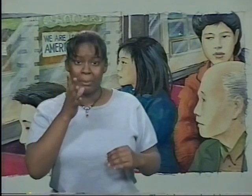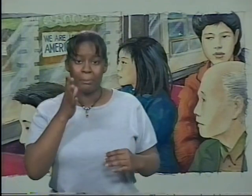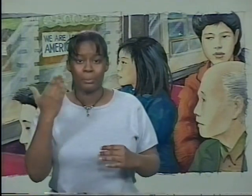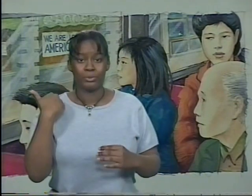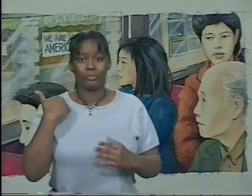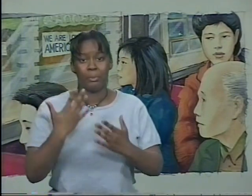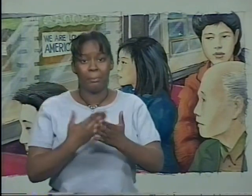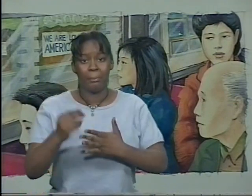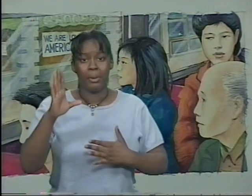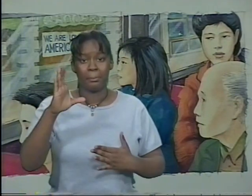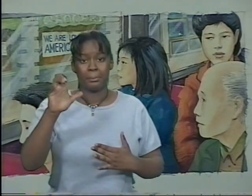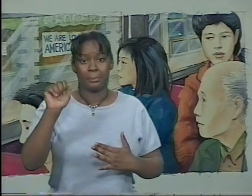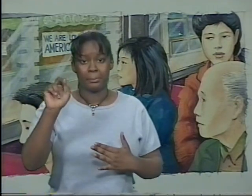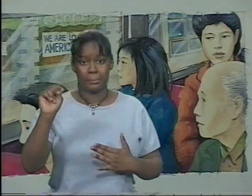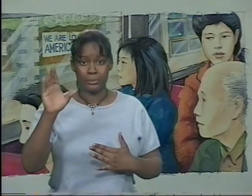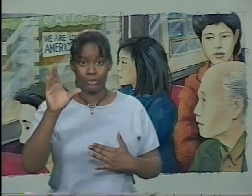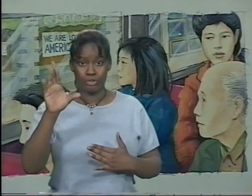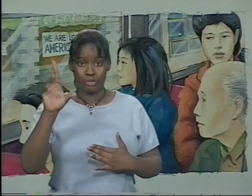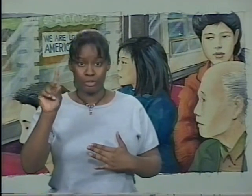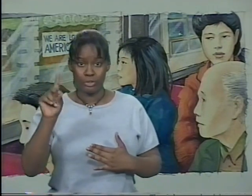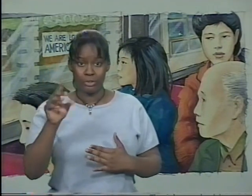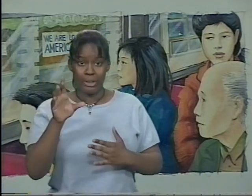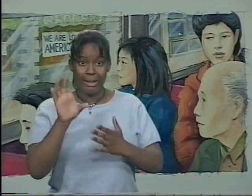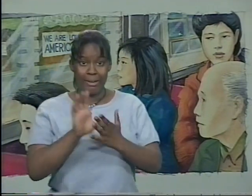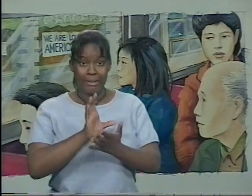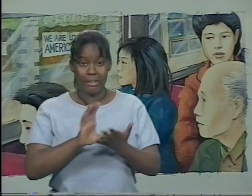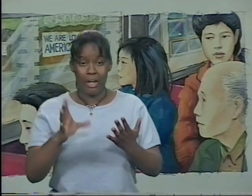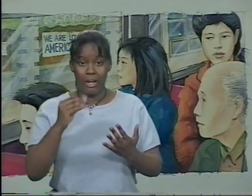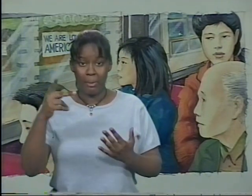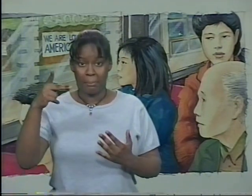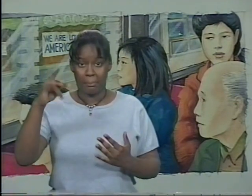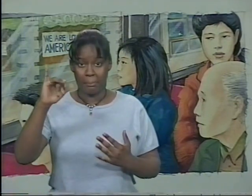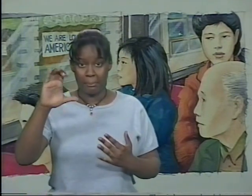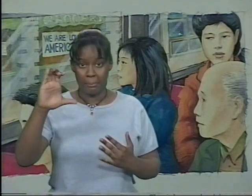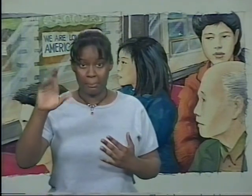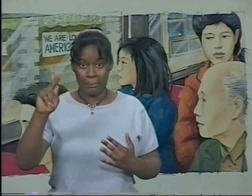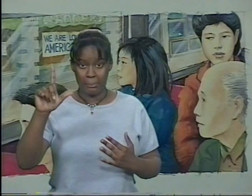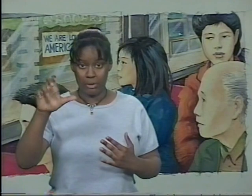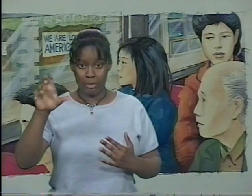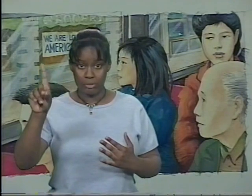used to buy bean curd cakes and pickled radishes.